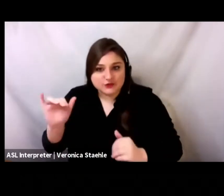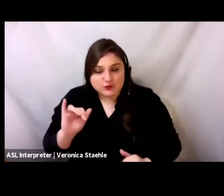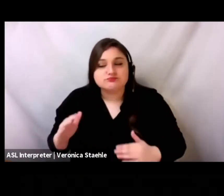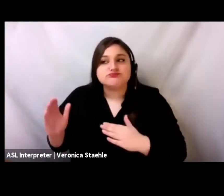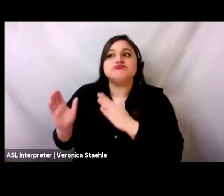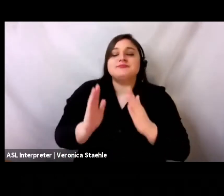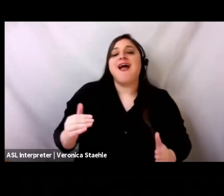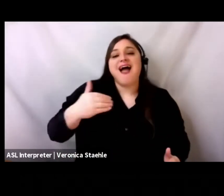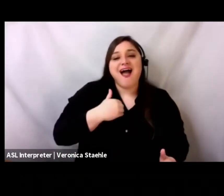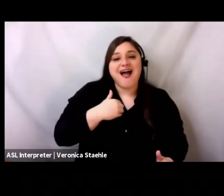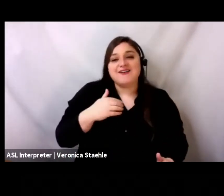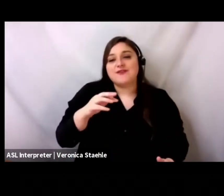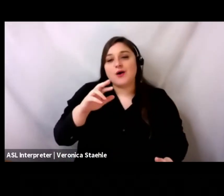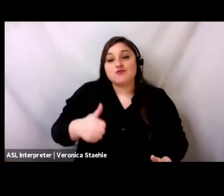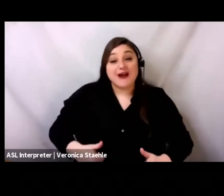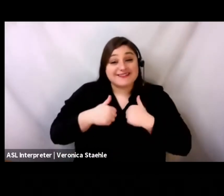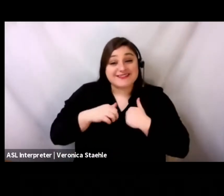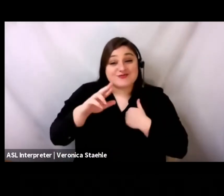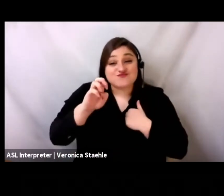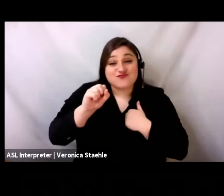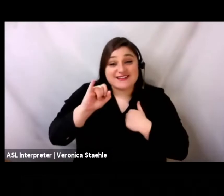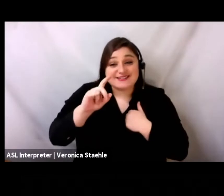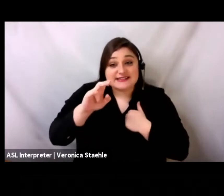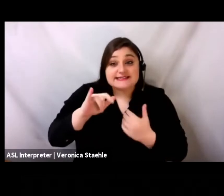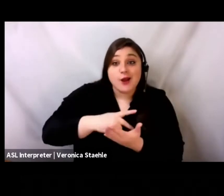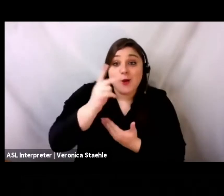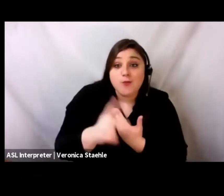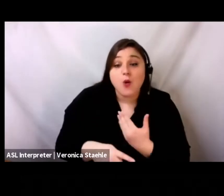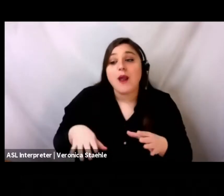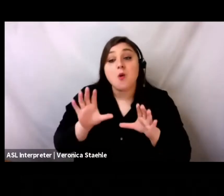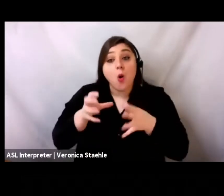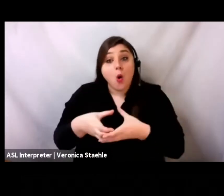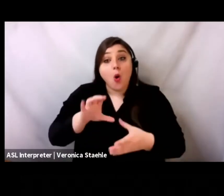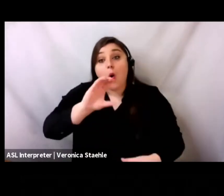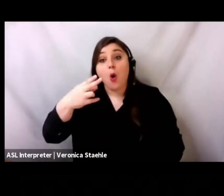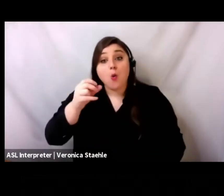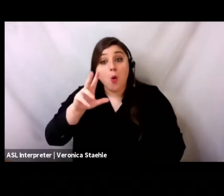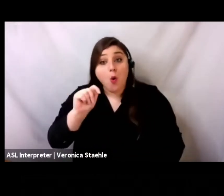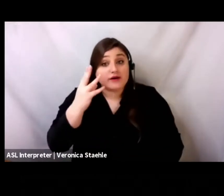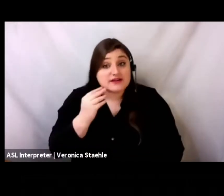space grant program where we offer stipends and a cohort experience and mentorship from Abigail